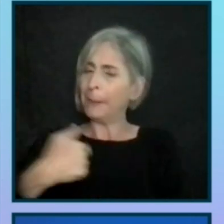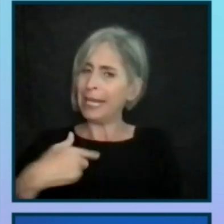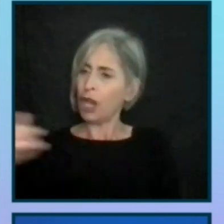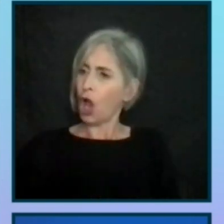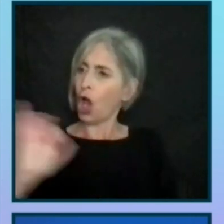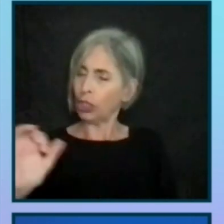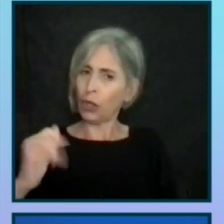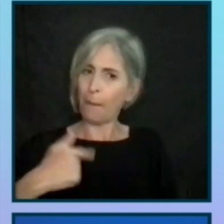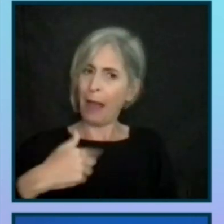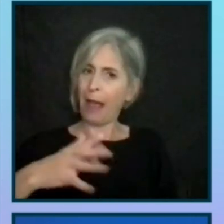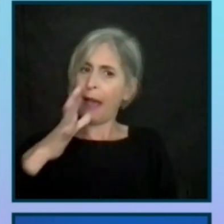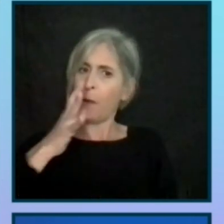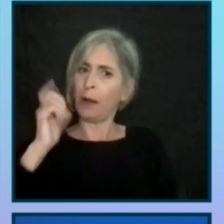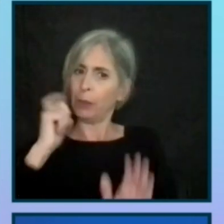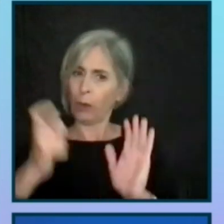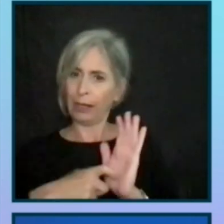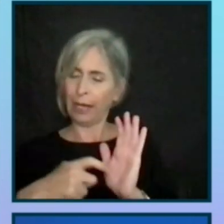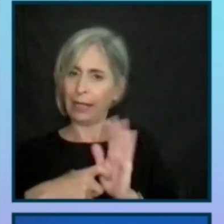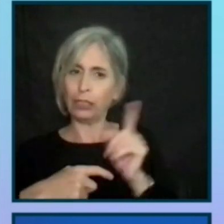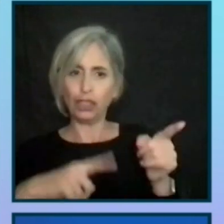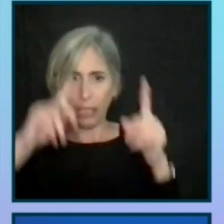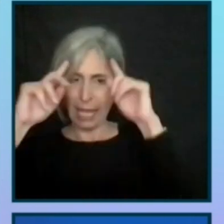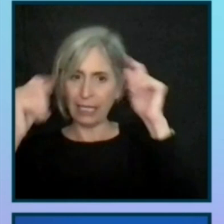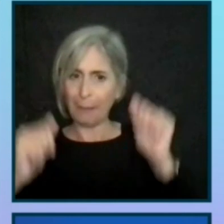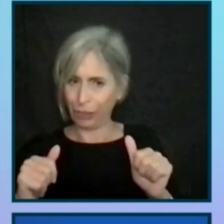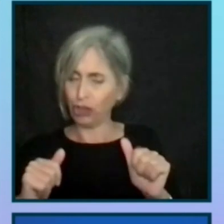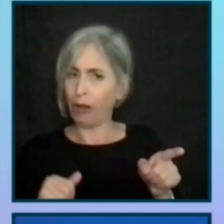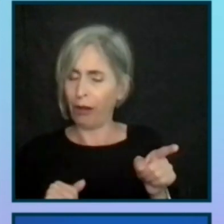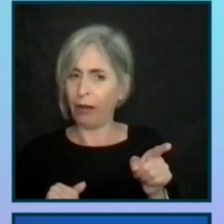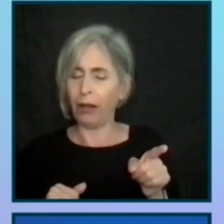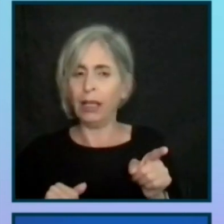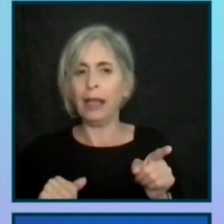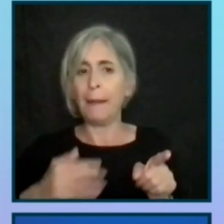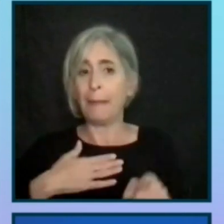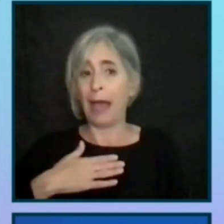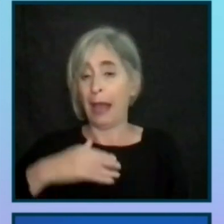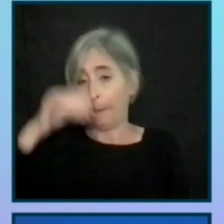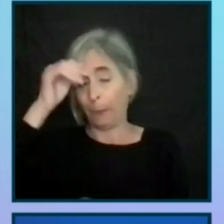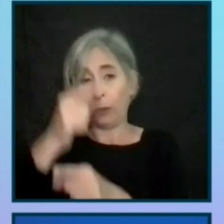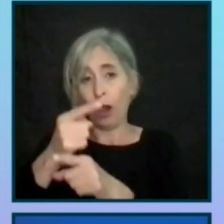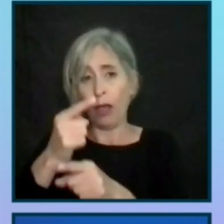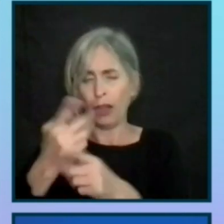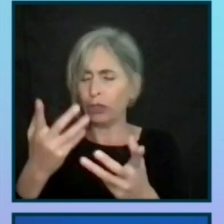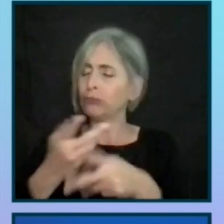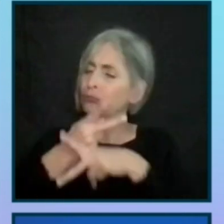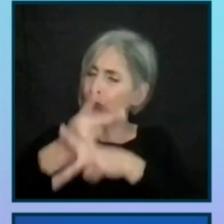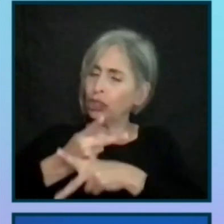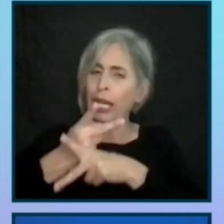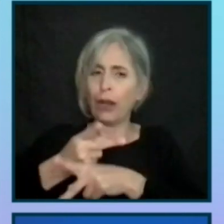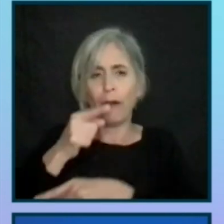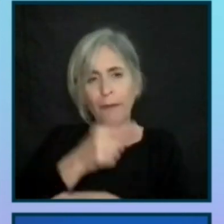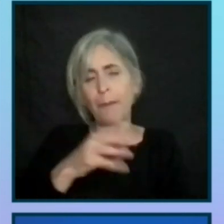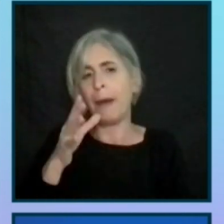And she had dementia. We felt it. My brother had the bulk of taking care of her, but obviously we both helped.